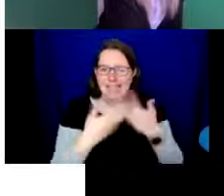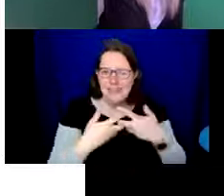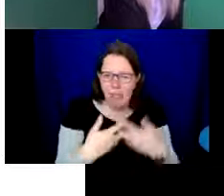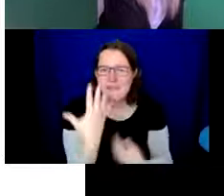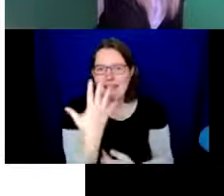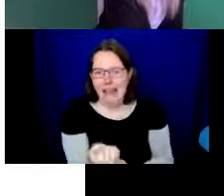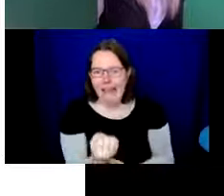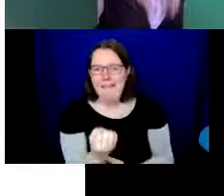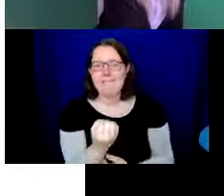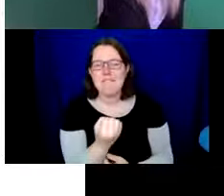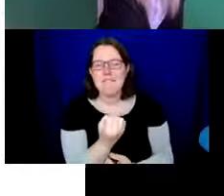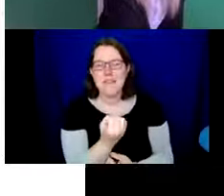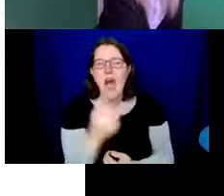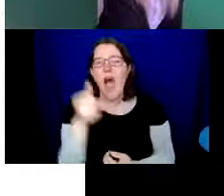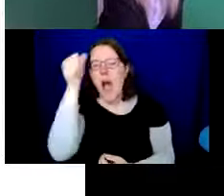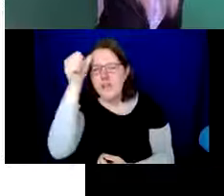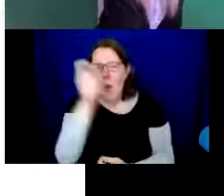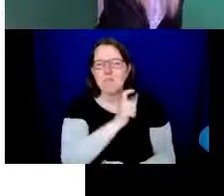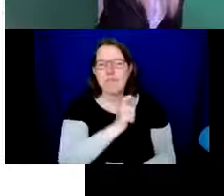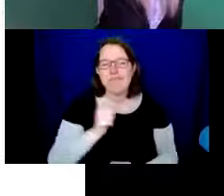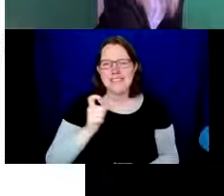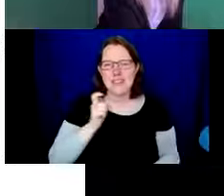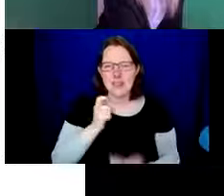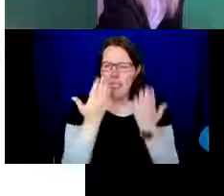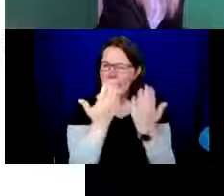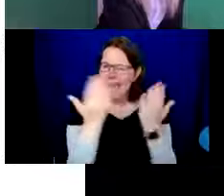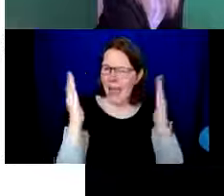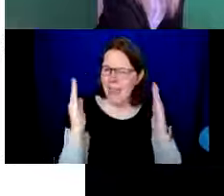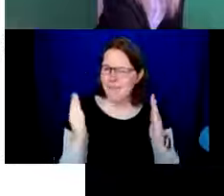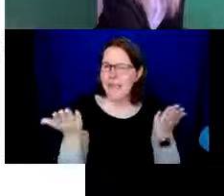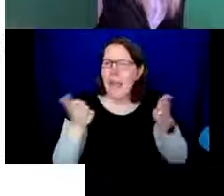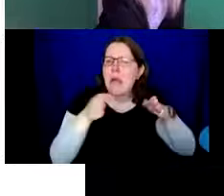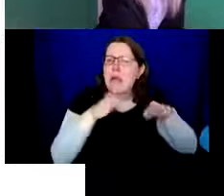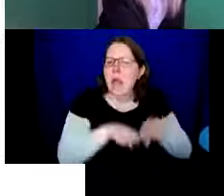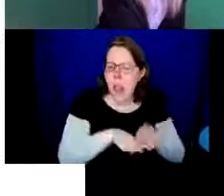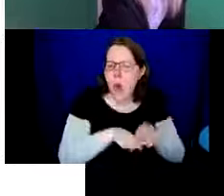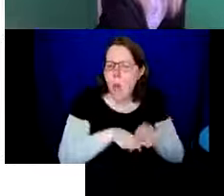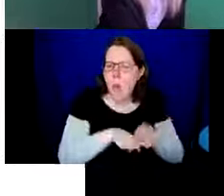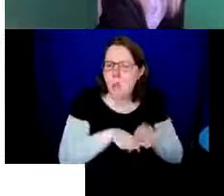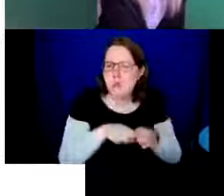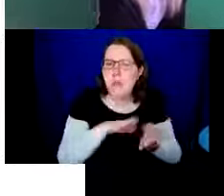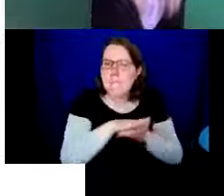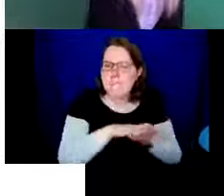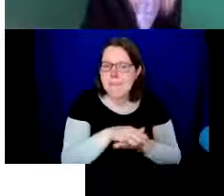preston the gallery is closed and so they're offering the because they're council run